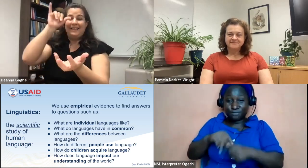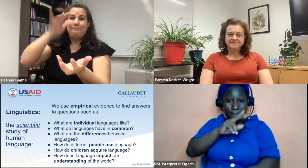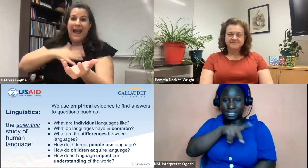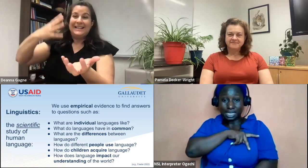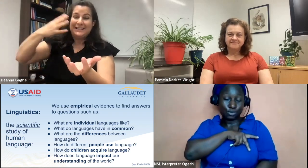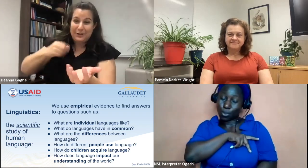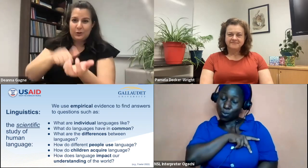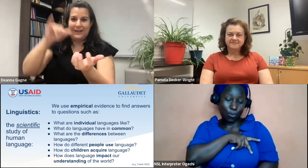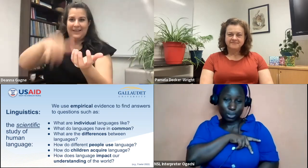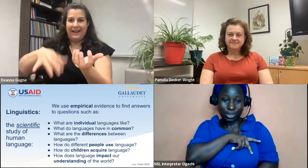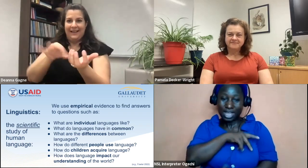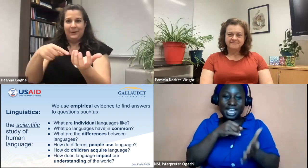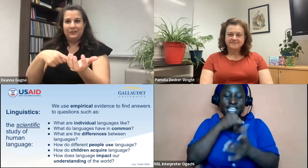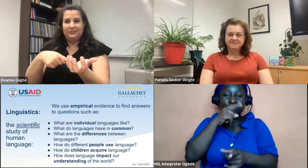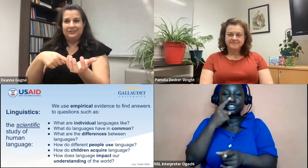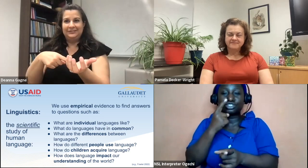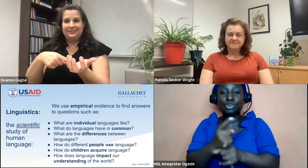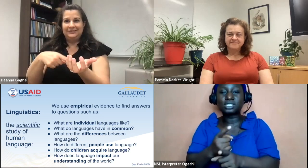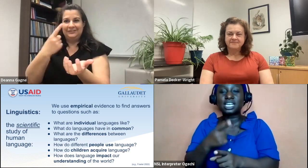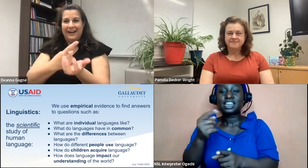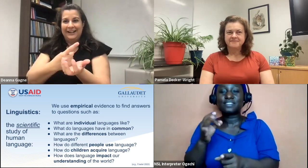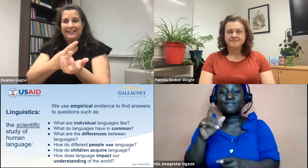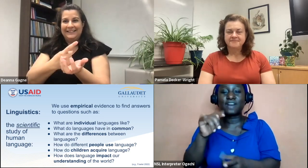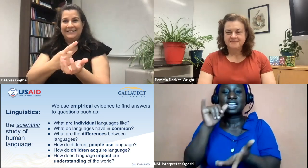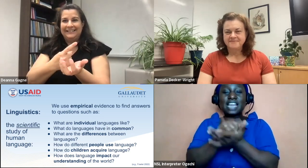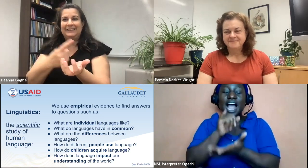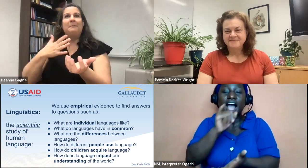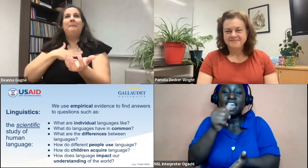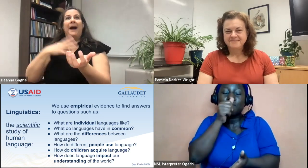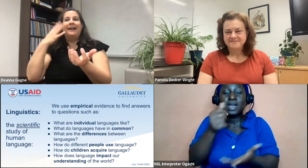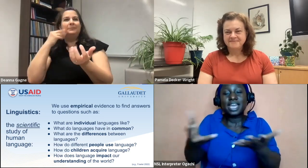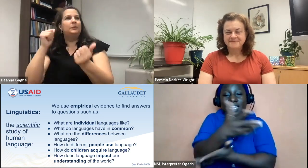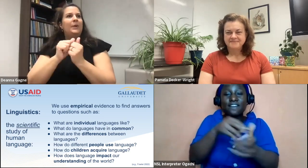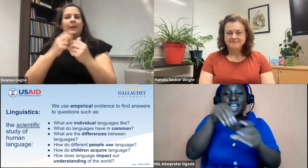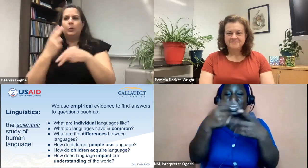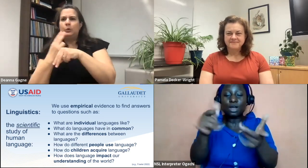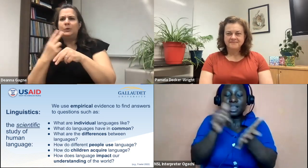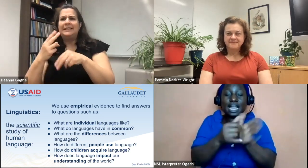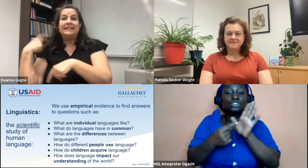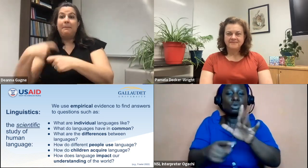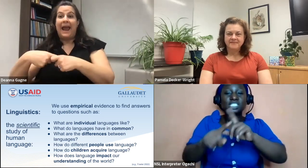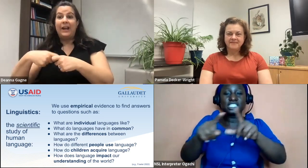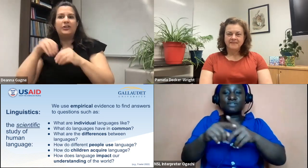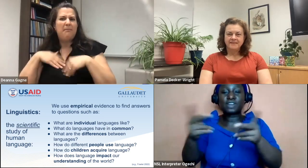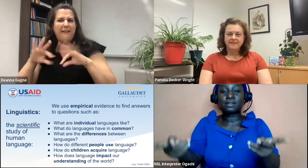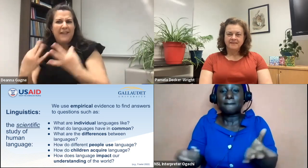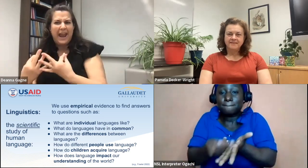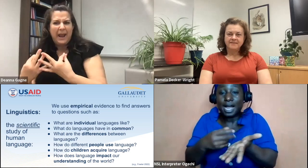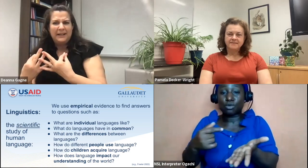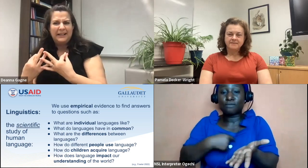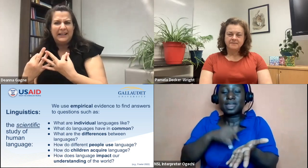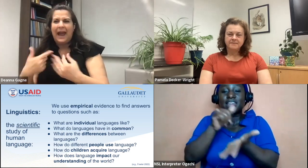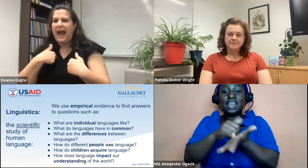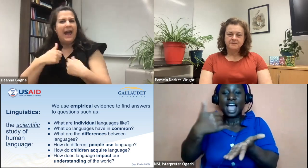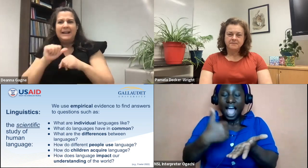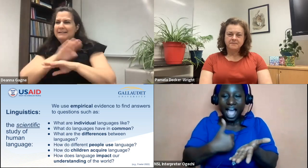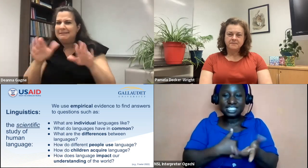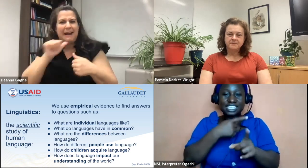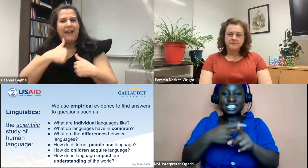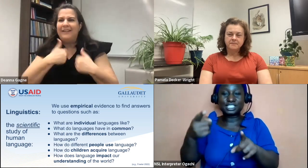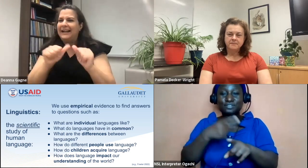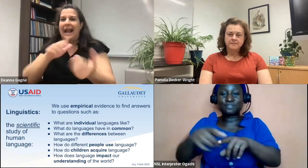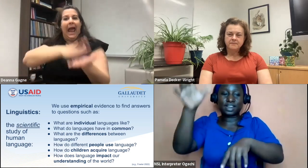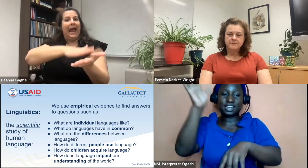different sort of spill of perfect, because I, my experiences within that language impact how I interacting in that language. So the way I use Spanish was in my family.